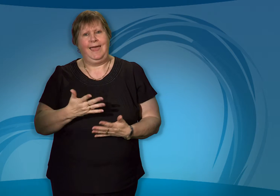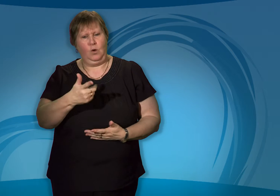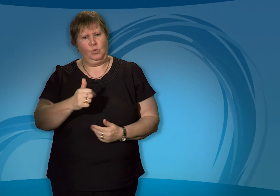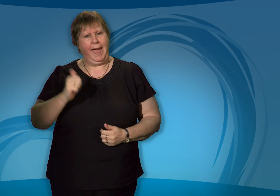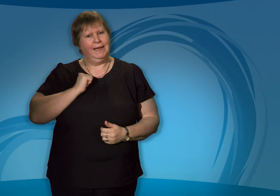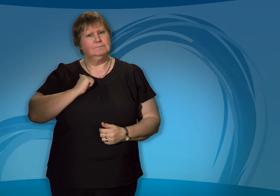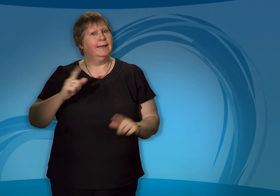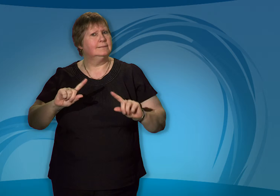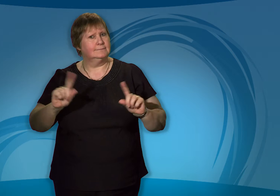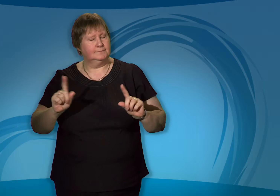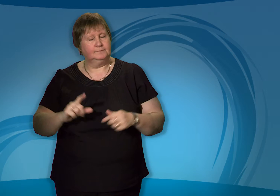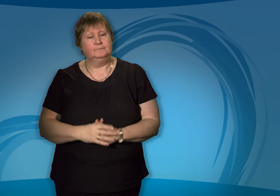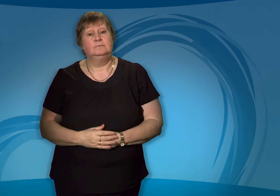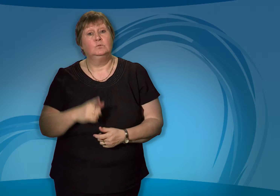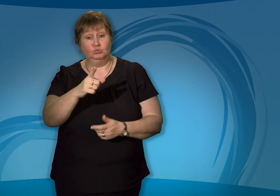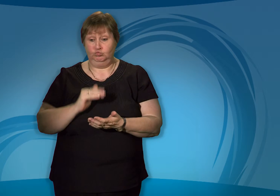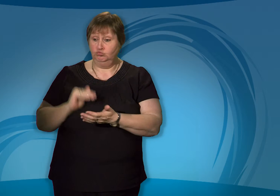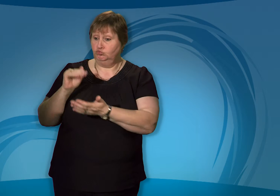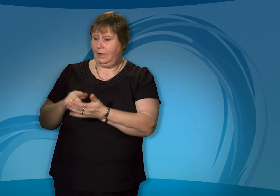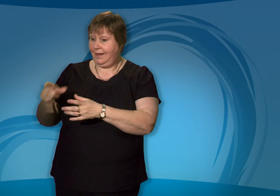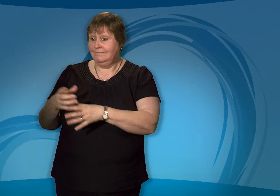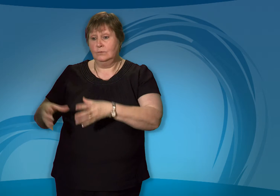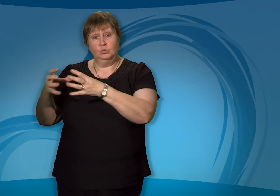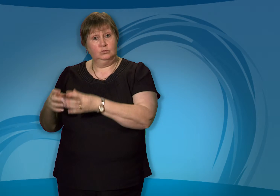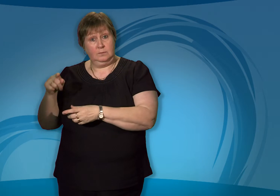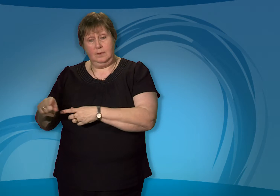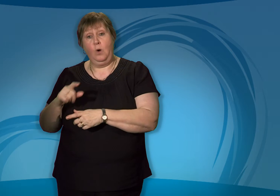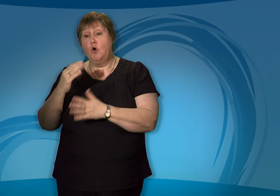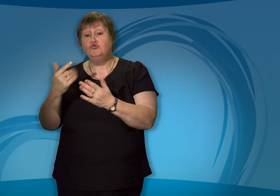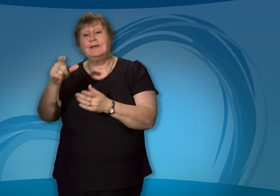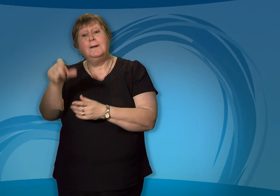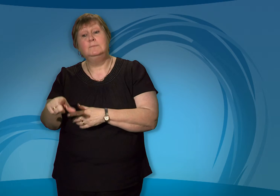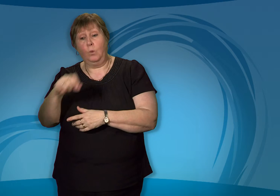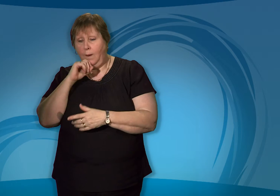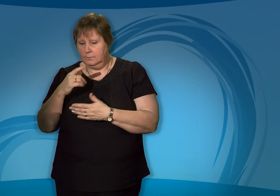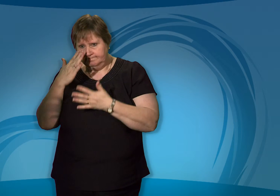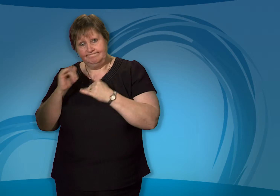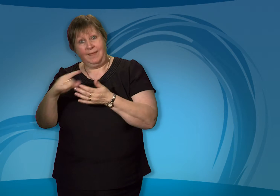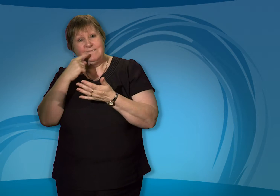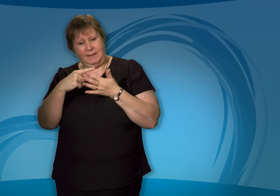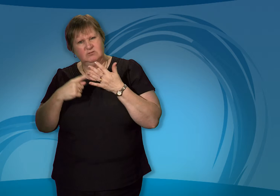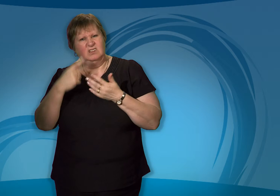What should I expect? On arrival at the unit a receptionist will check your details.